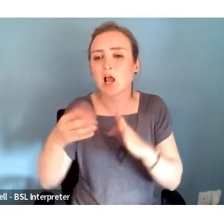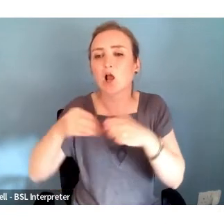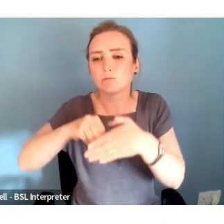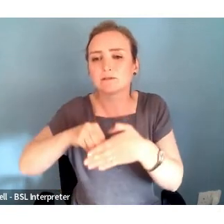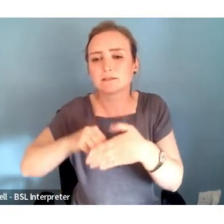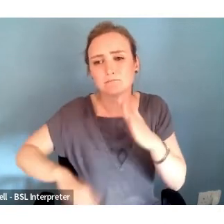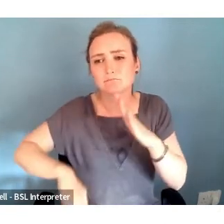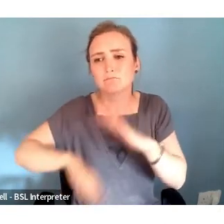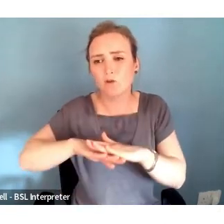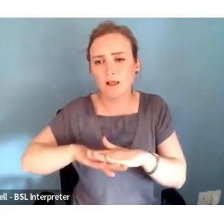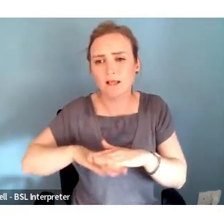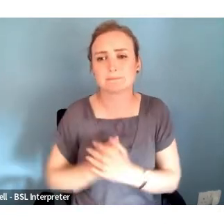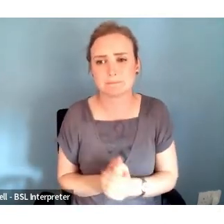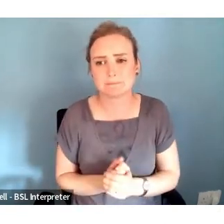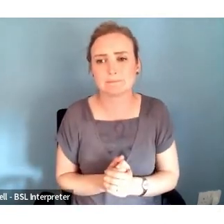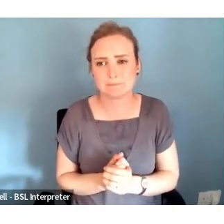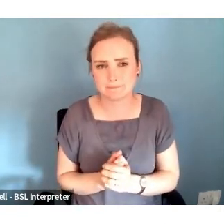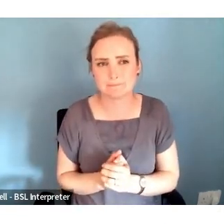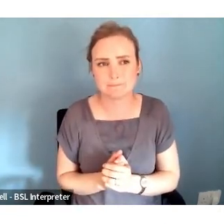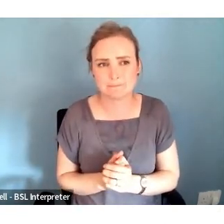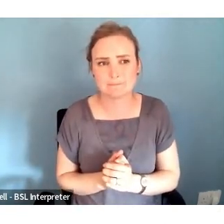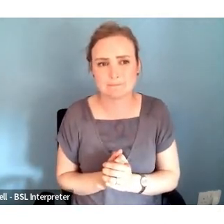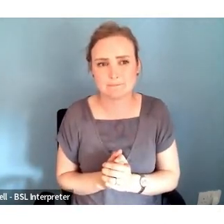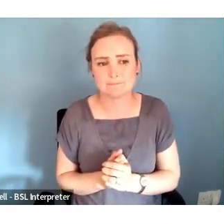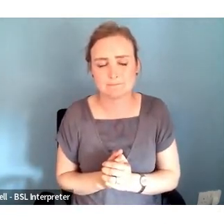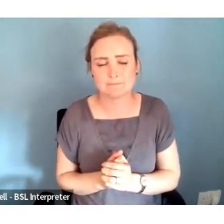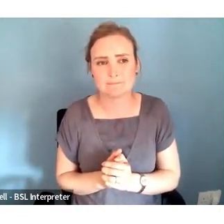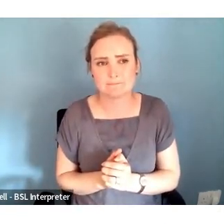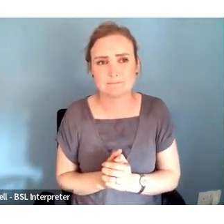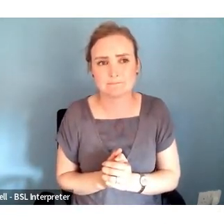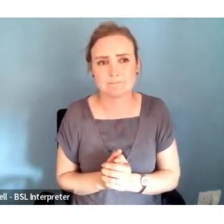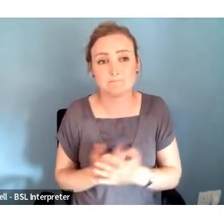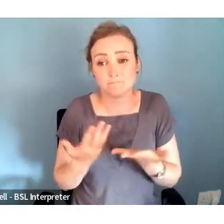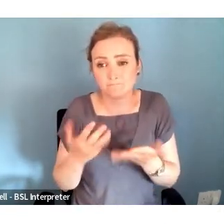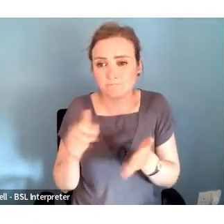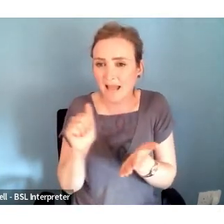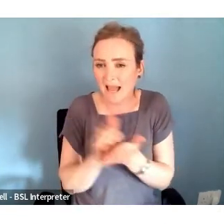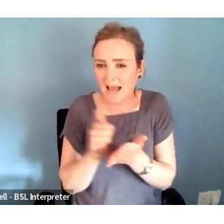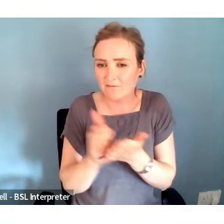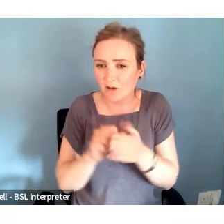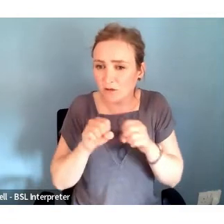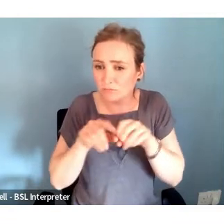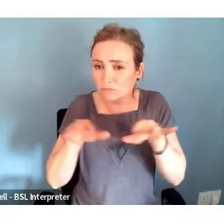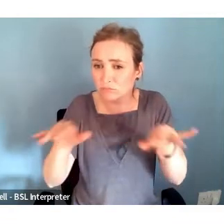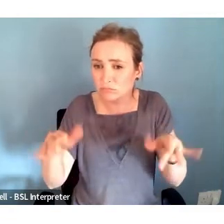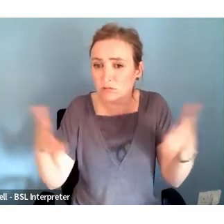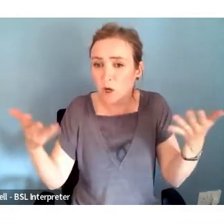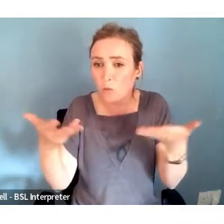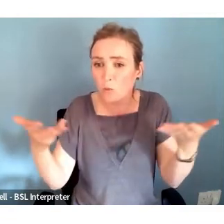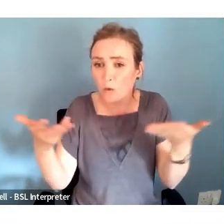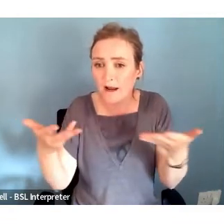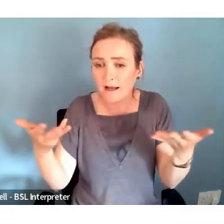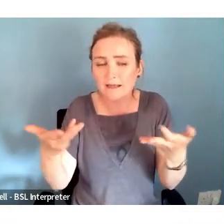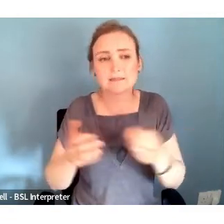on. So, where to advertise: So, you have got your advert written and it's all-inclusive and